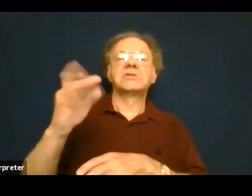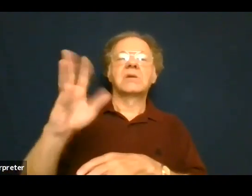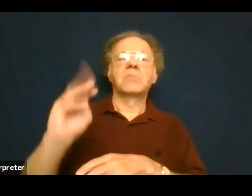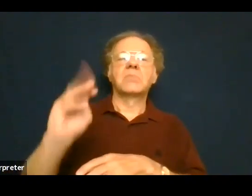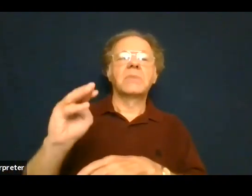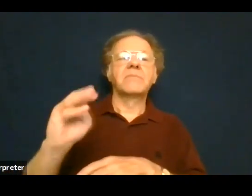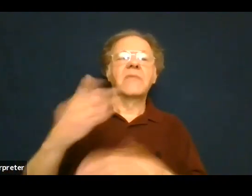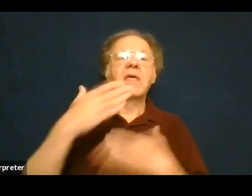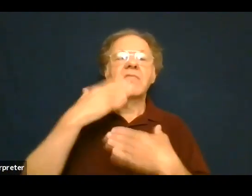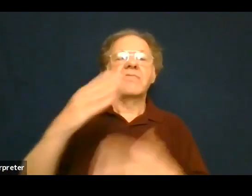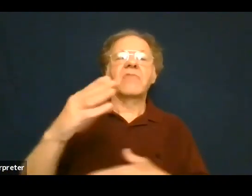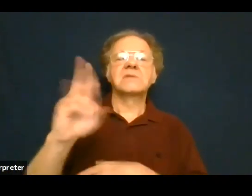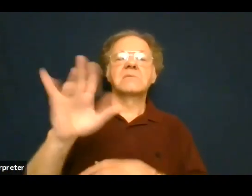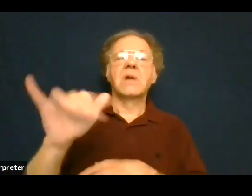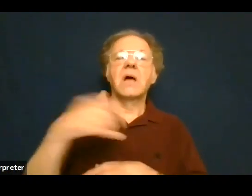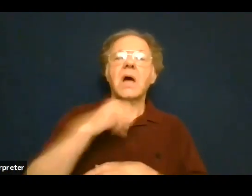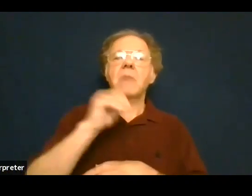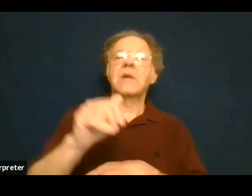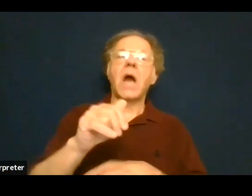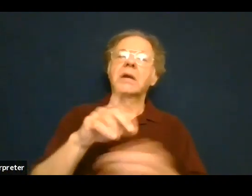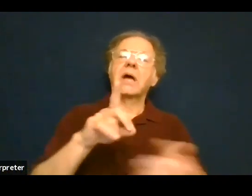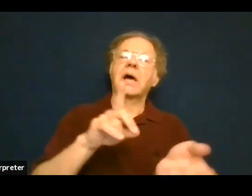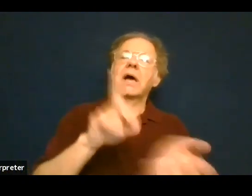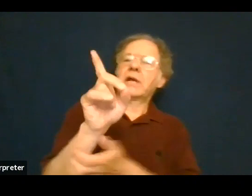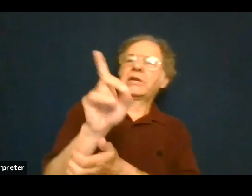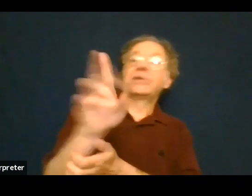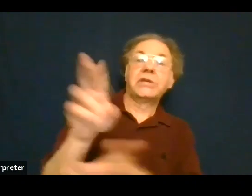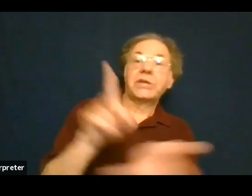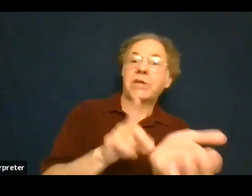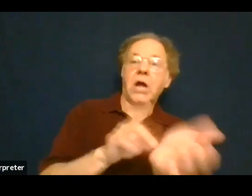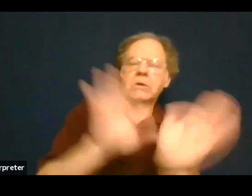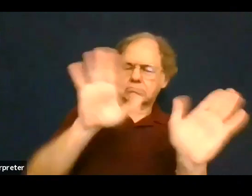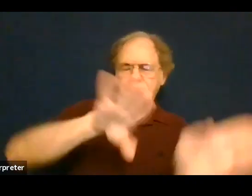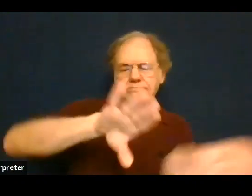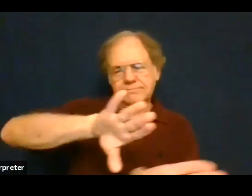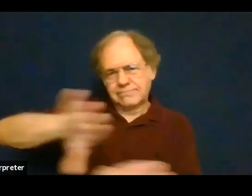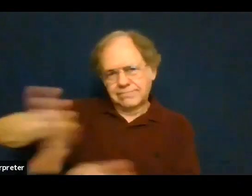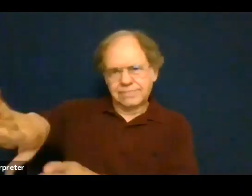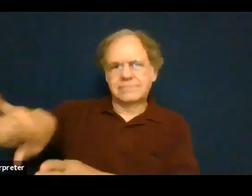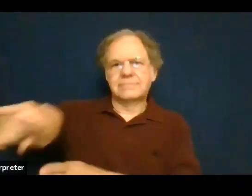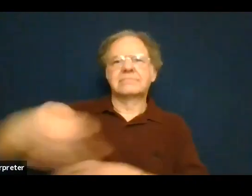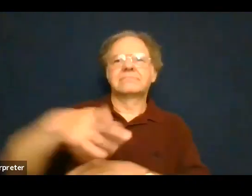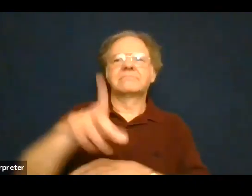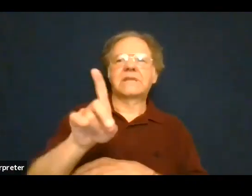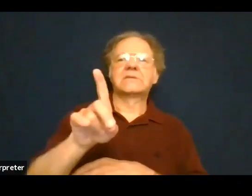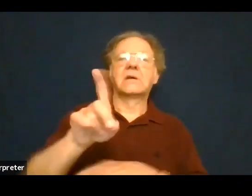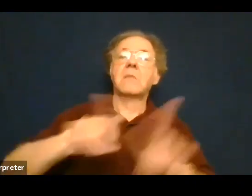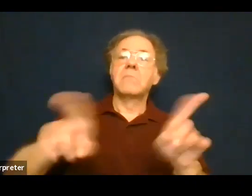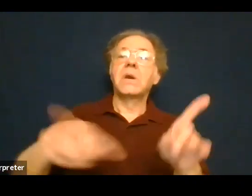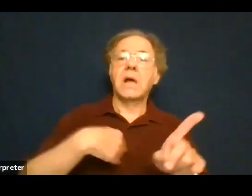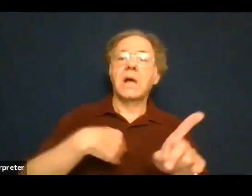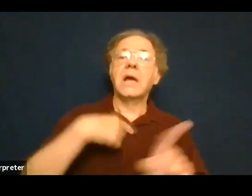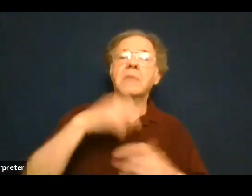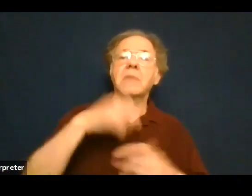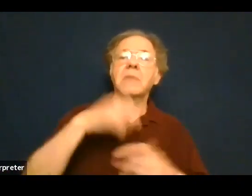I'm not a doctor, so I'll just get that out of the way right away. But I am senior director of scientific outreach